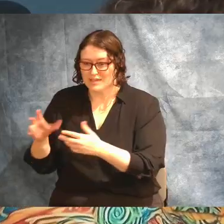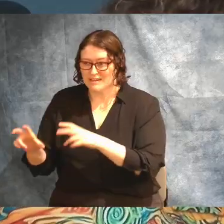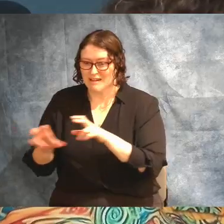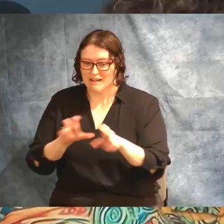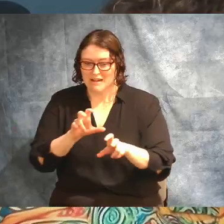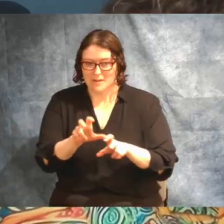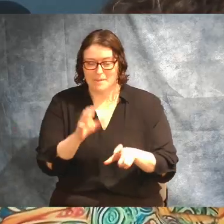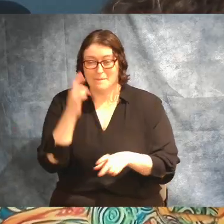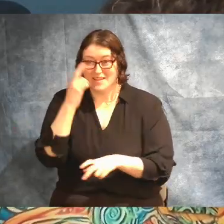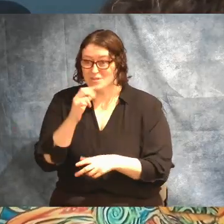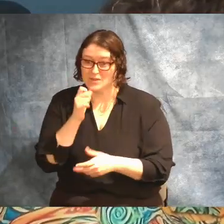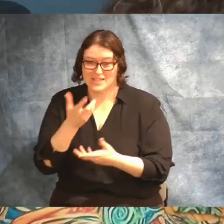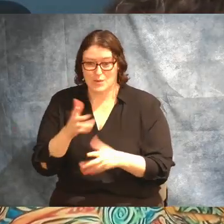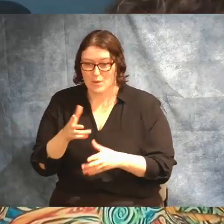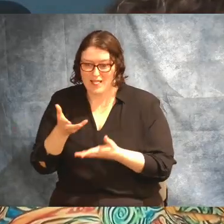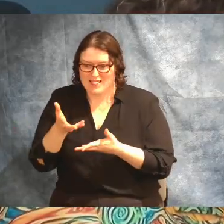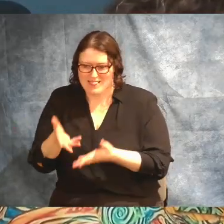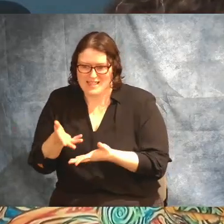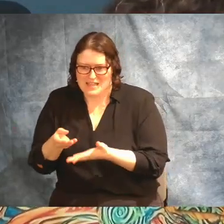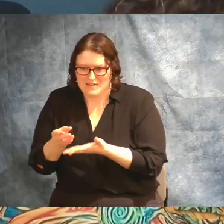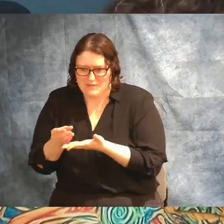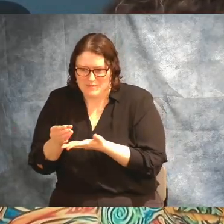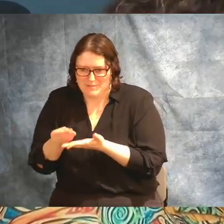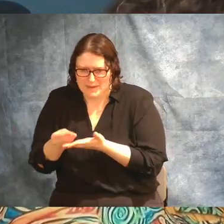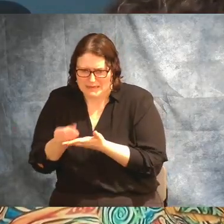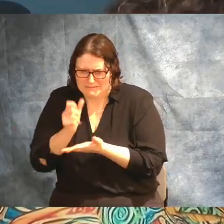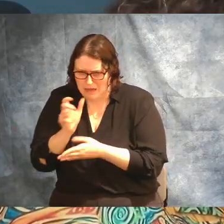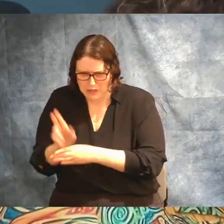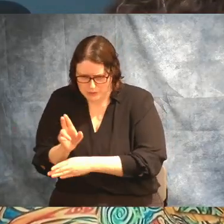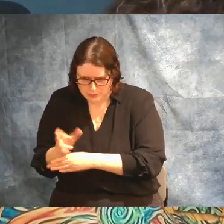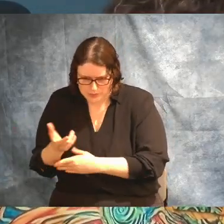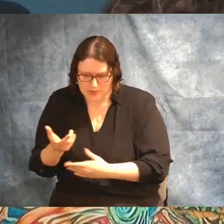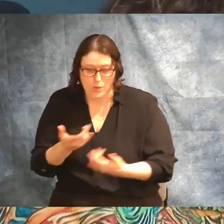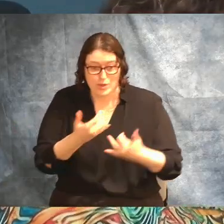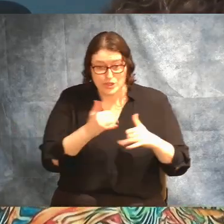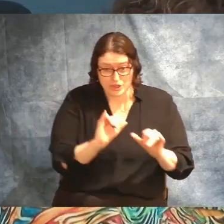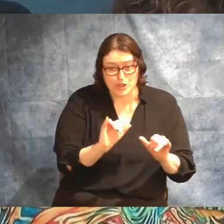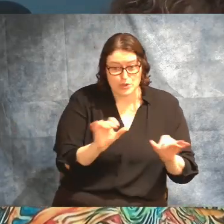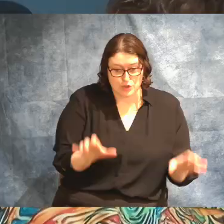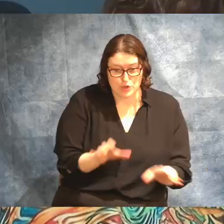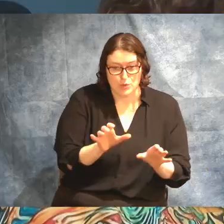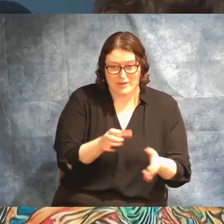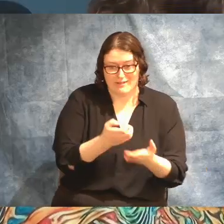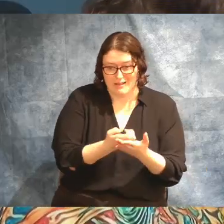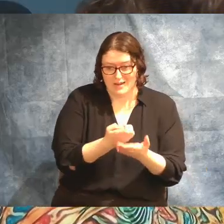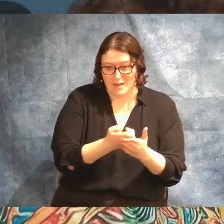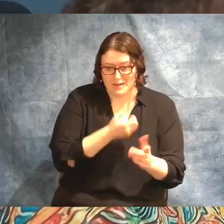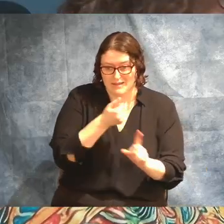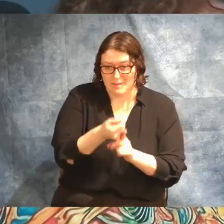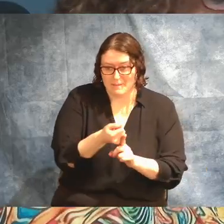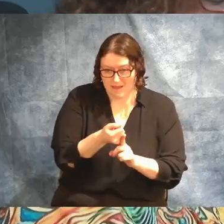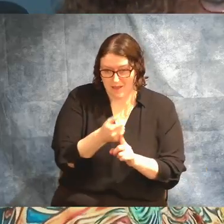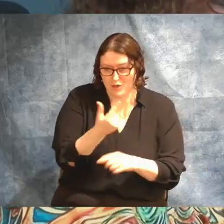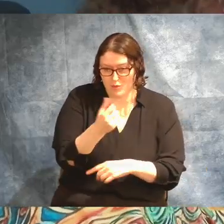on the table. We are still doing economic impact grants. those are still happening. And I also want